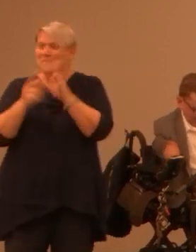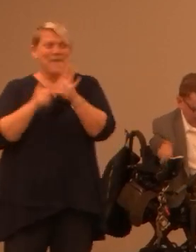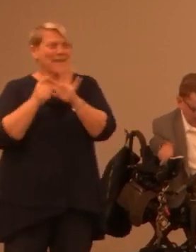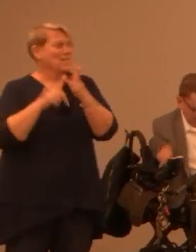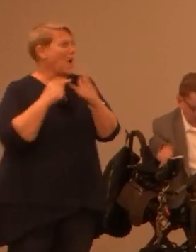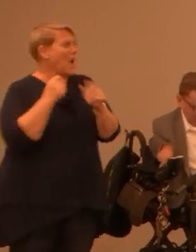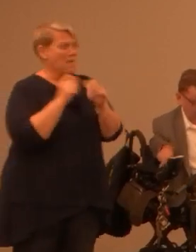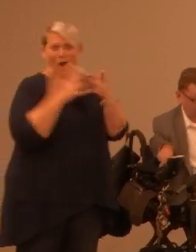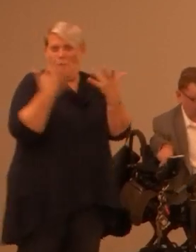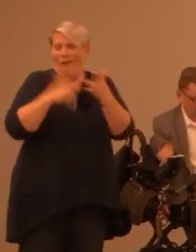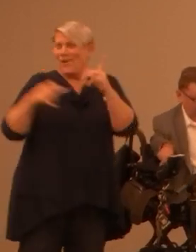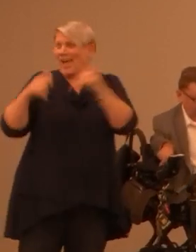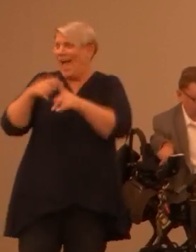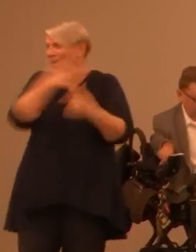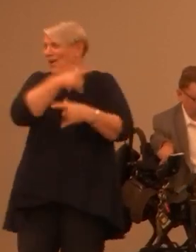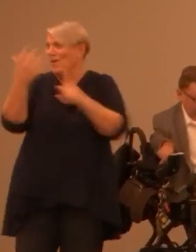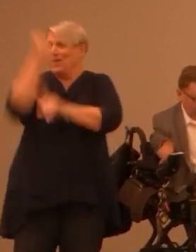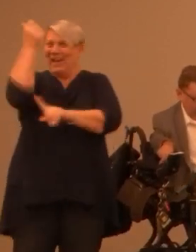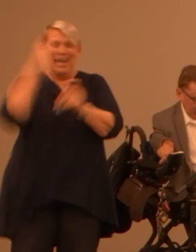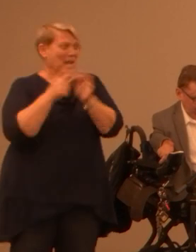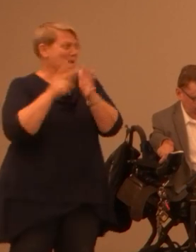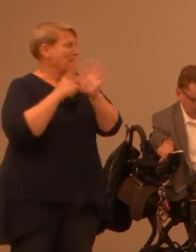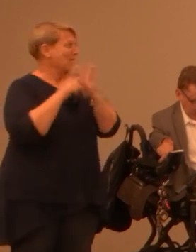Bendigo Bank. Superb.